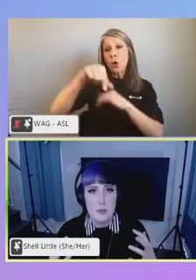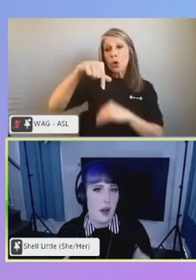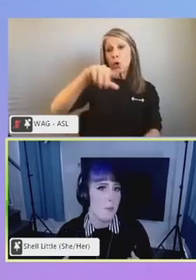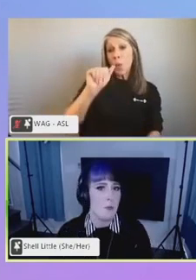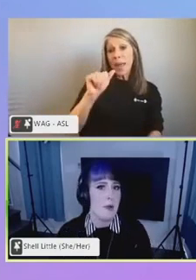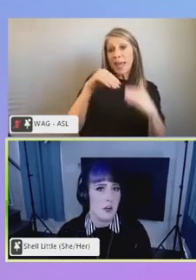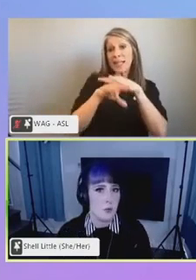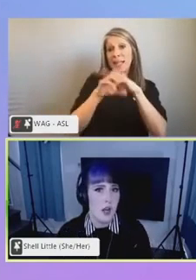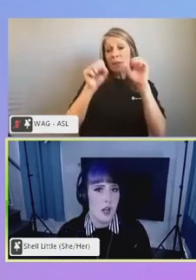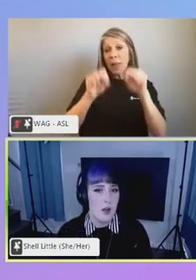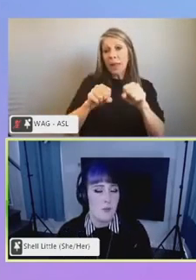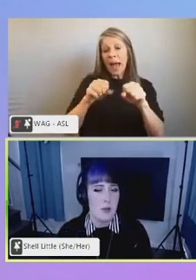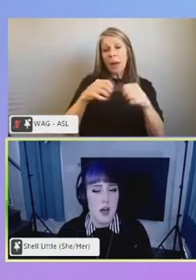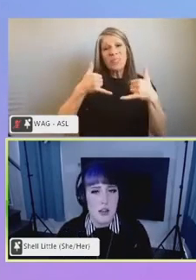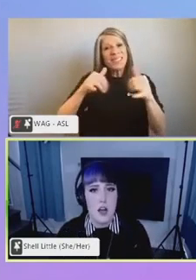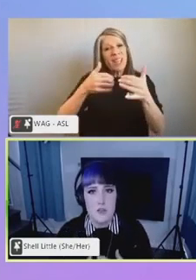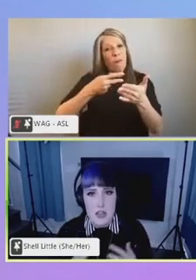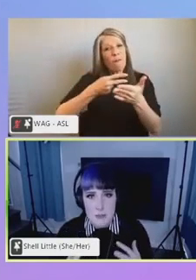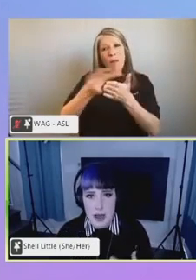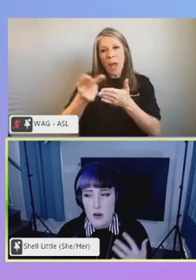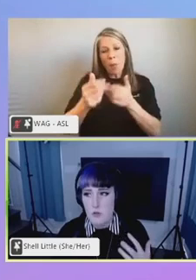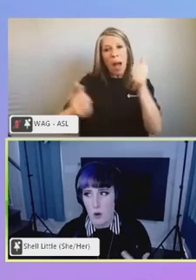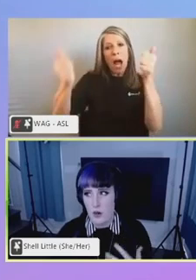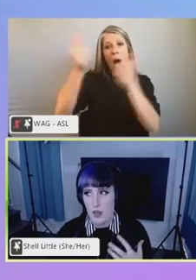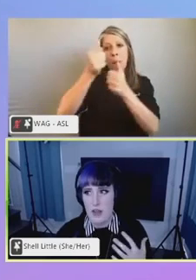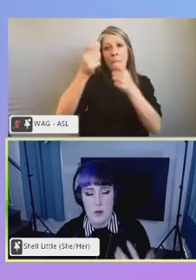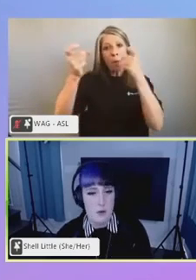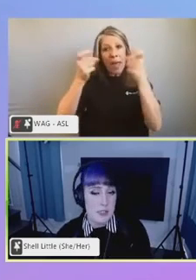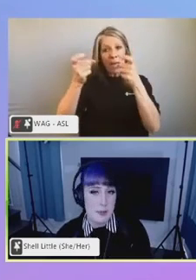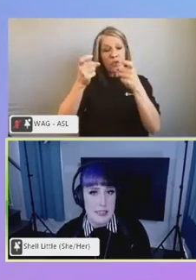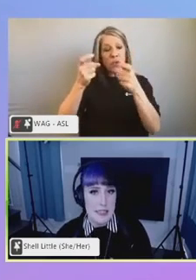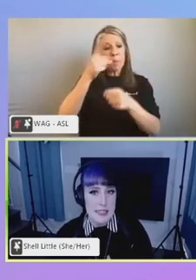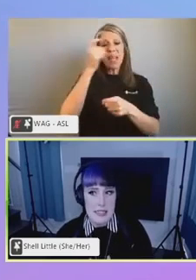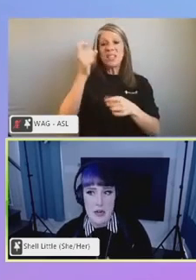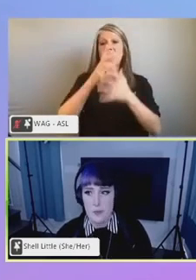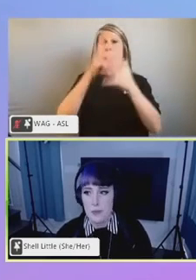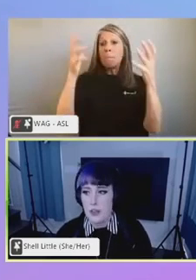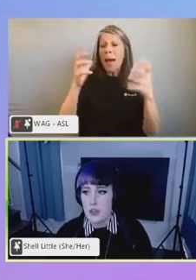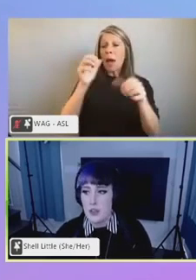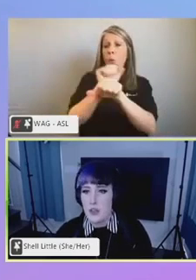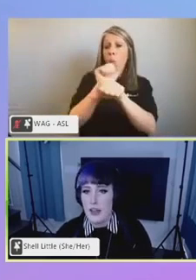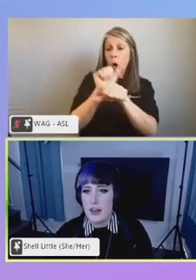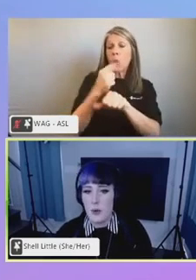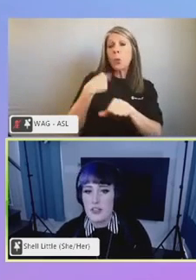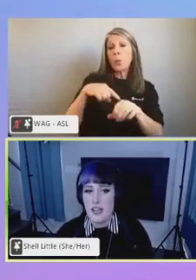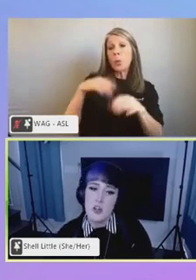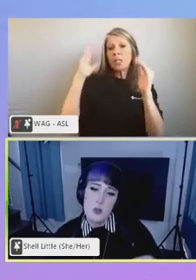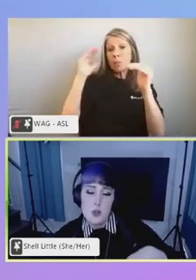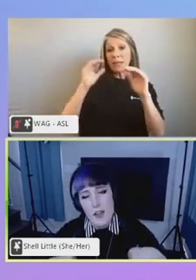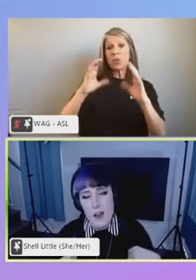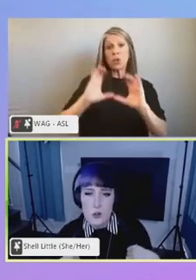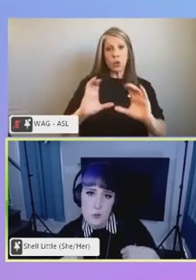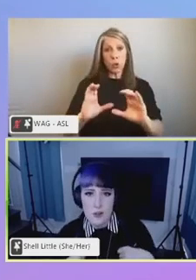even though my job I had a ton of support staff, we had internal QA accessibility, I was still filled by upper